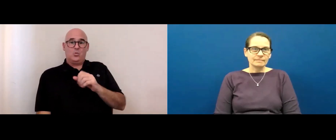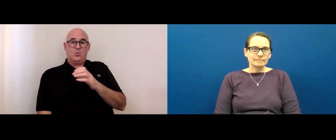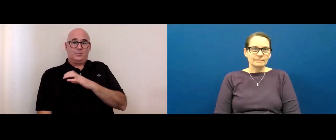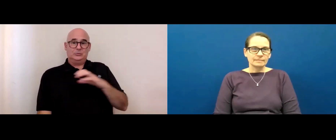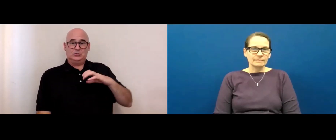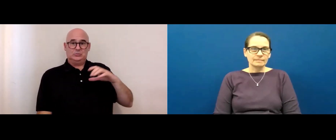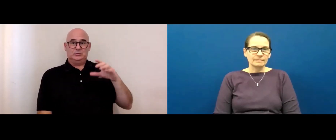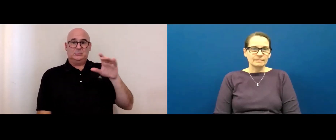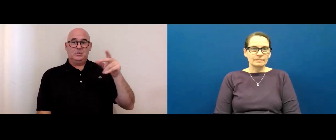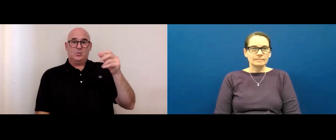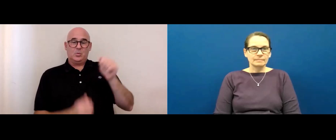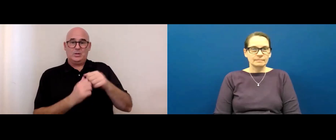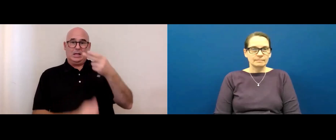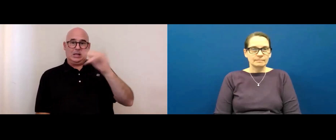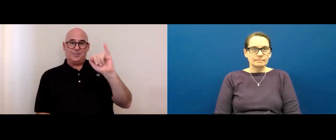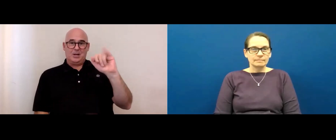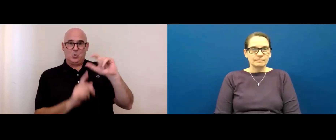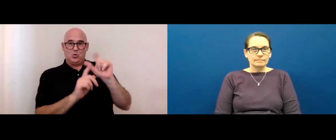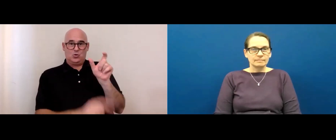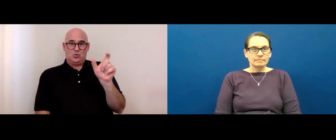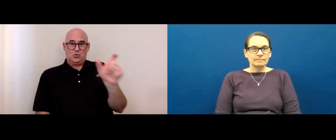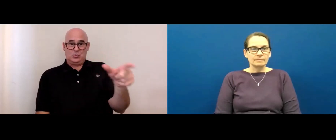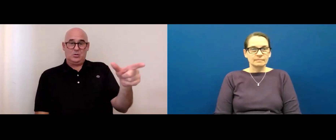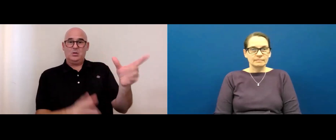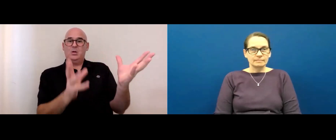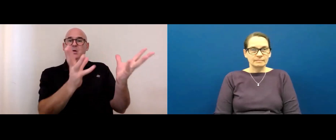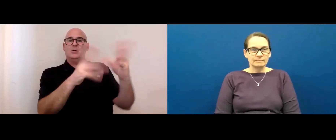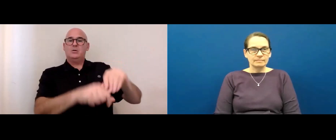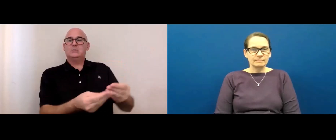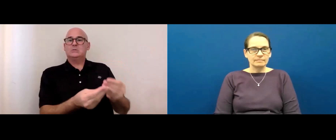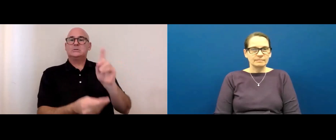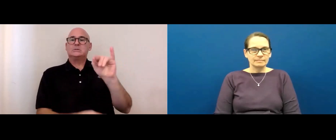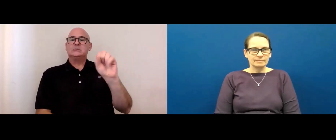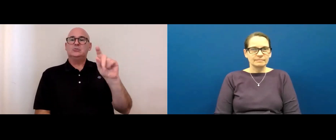and the old commission was hearing impaired at the end was dissolved